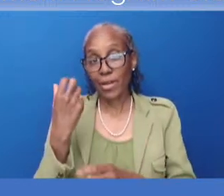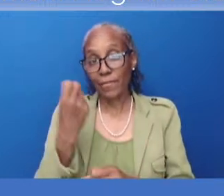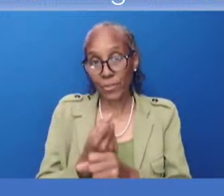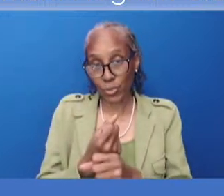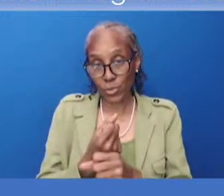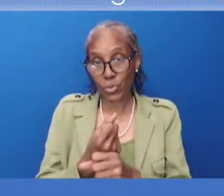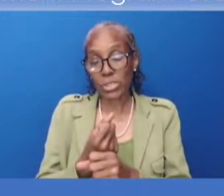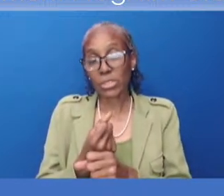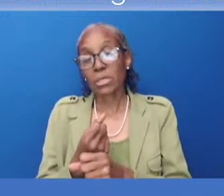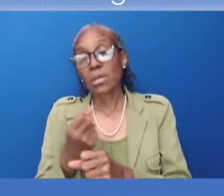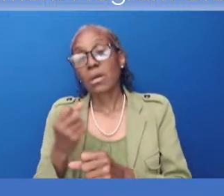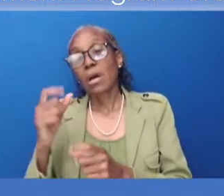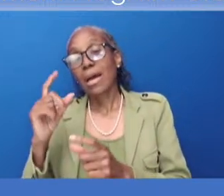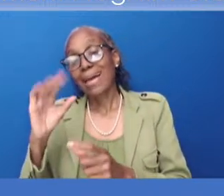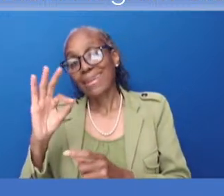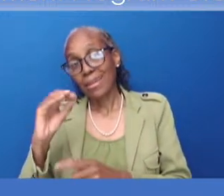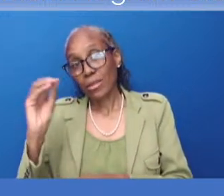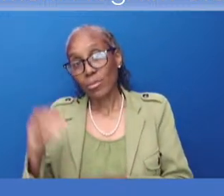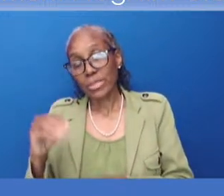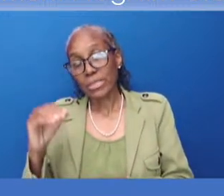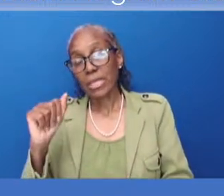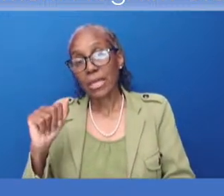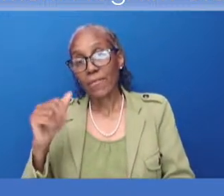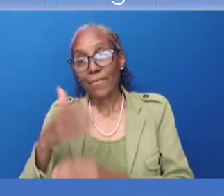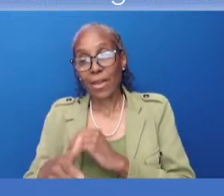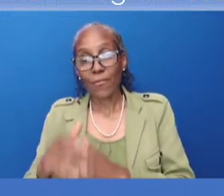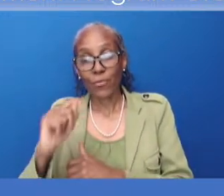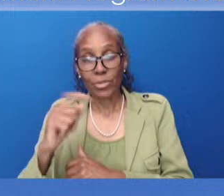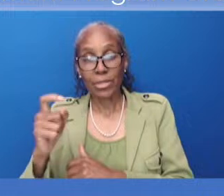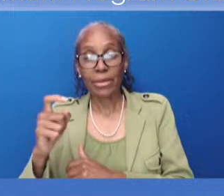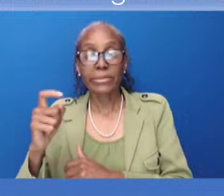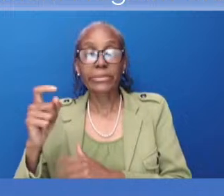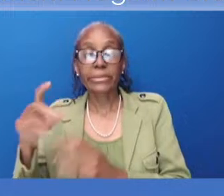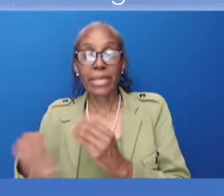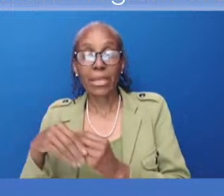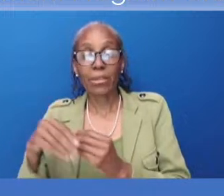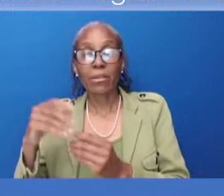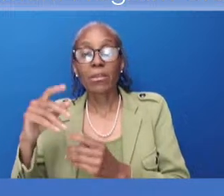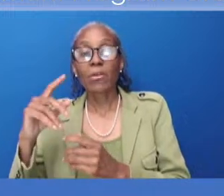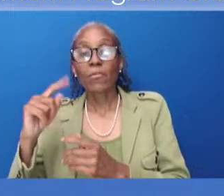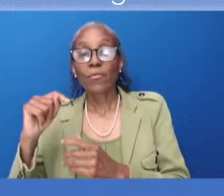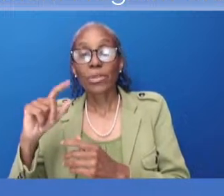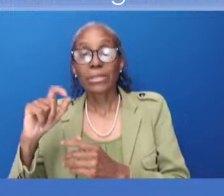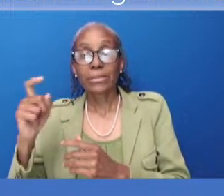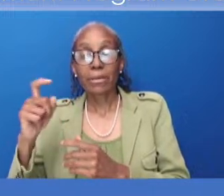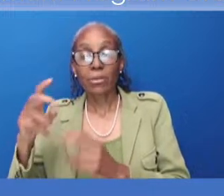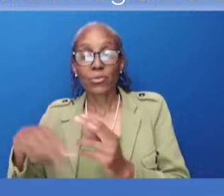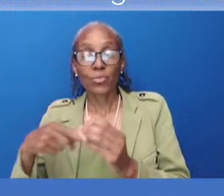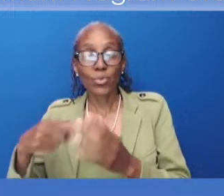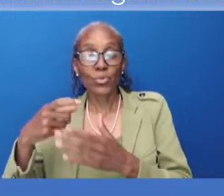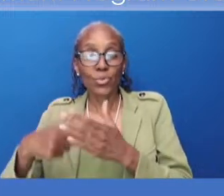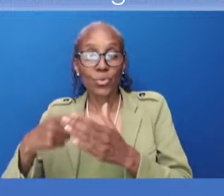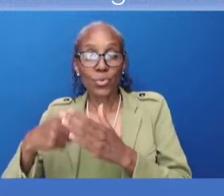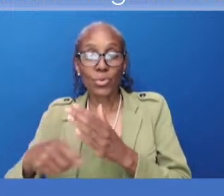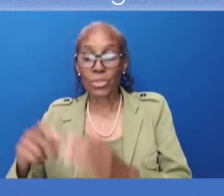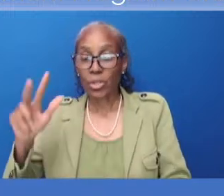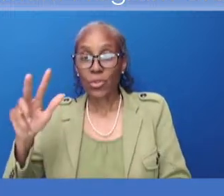THE CITY OF CHARLOTTE WAS